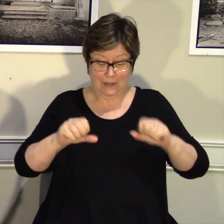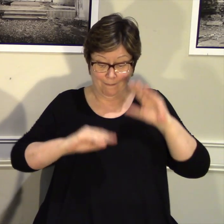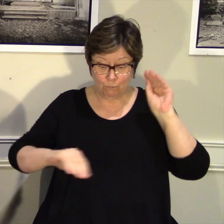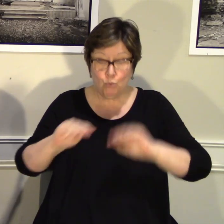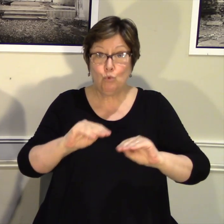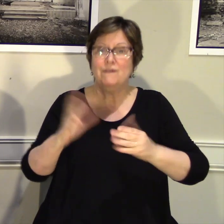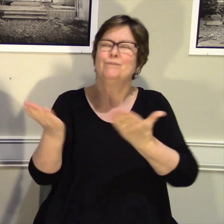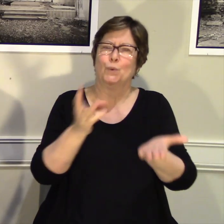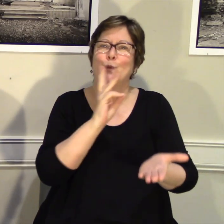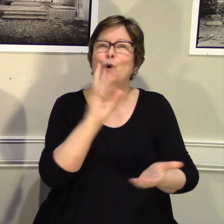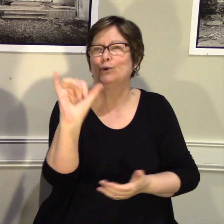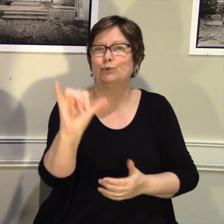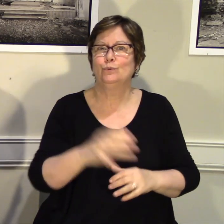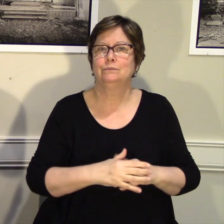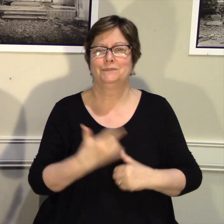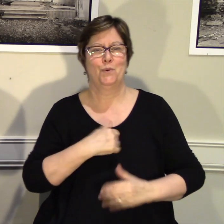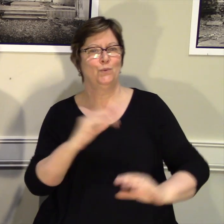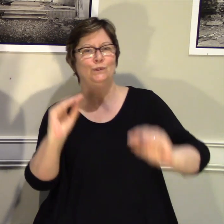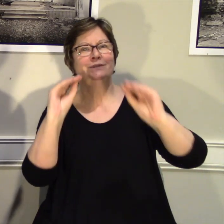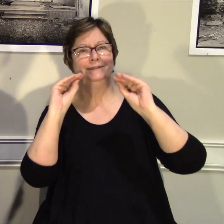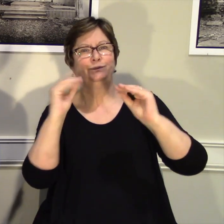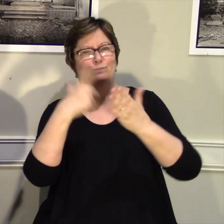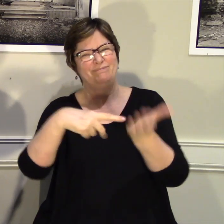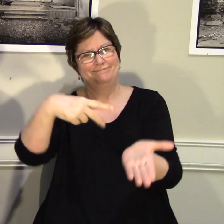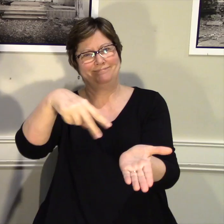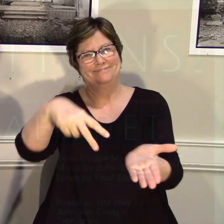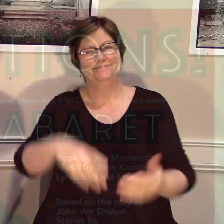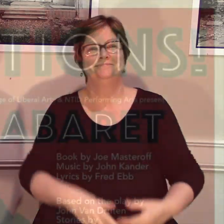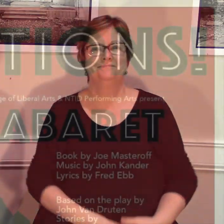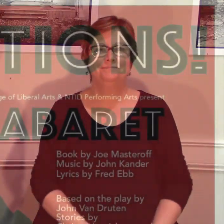of water. We'll teach you what to do.